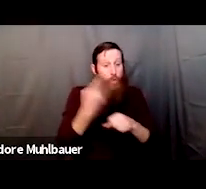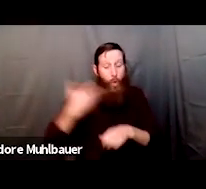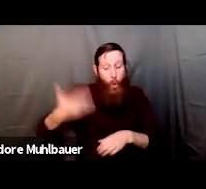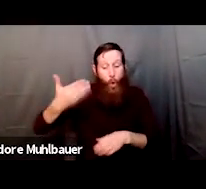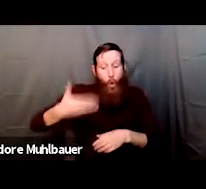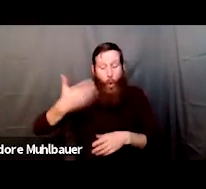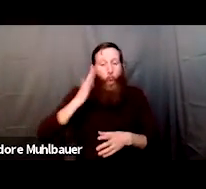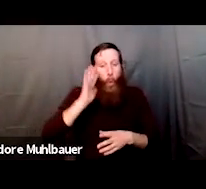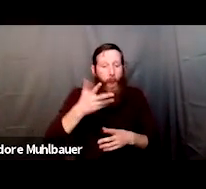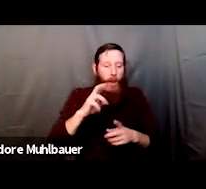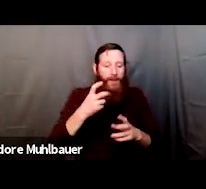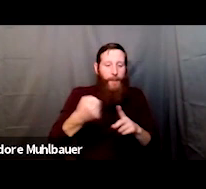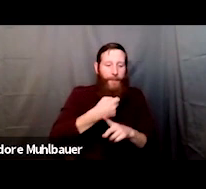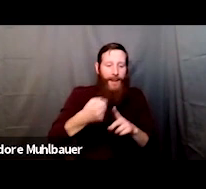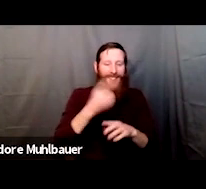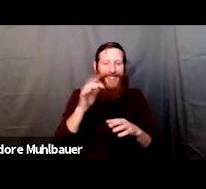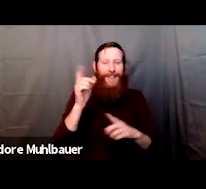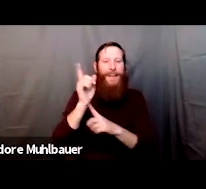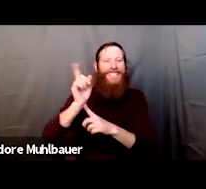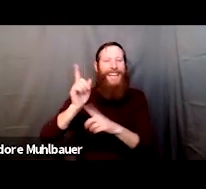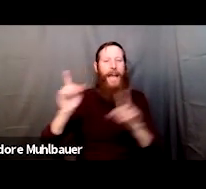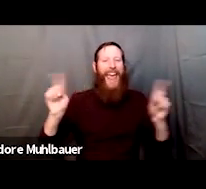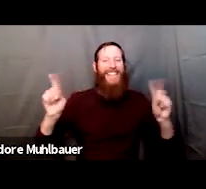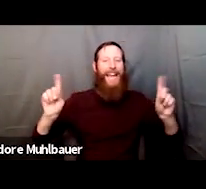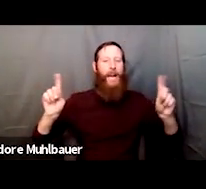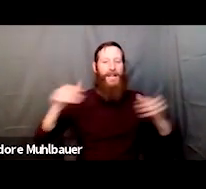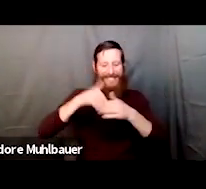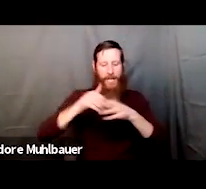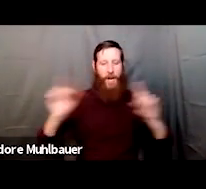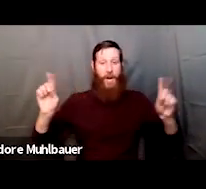is going to put bang up the antenna that are inside and that might cause the signal to drift a little bit.